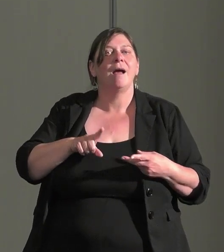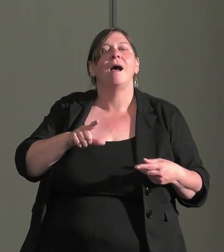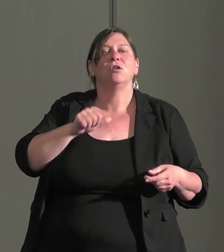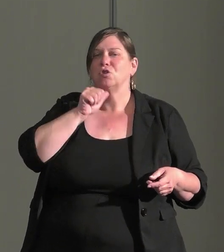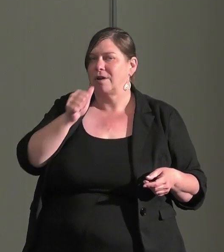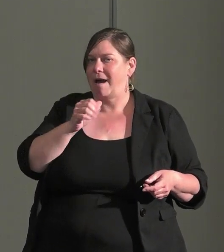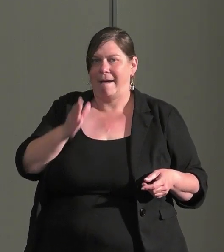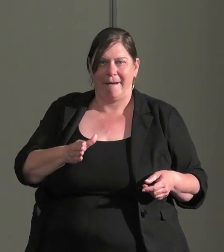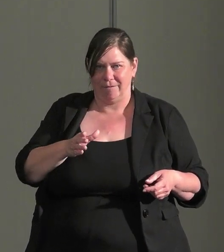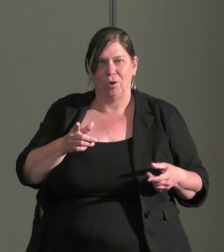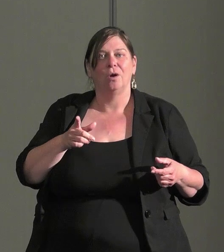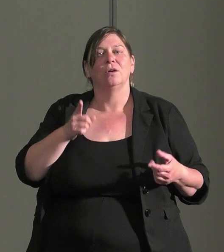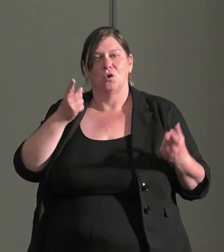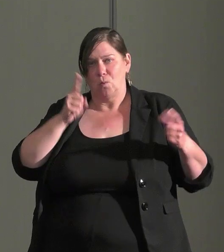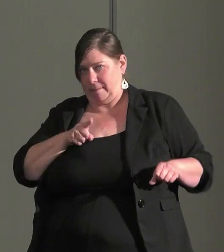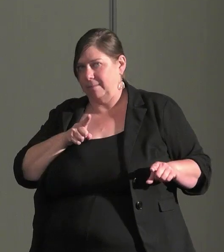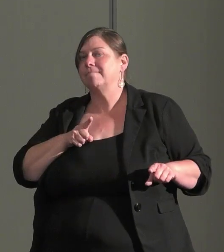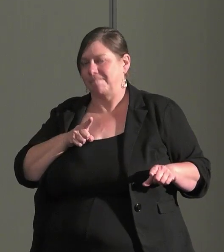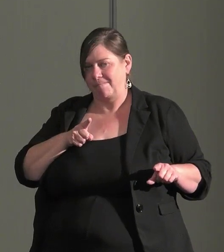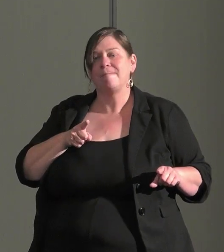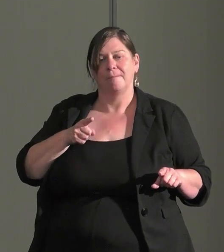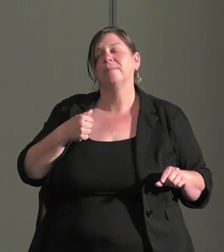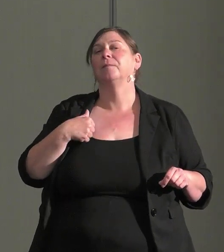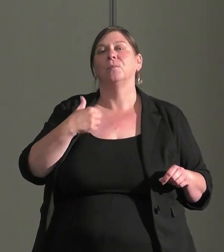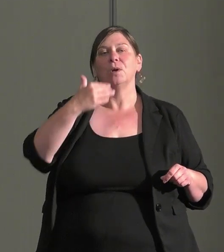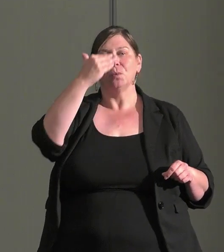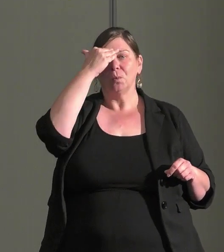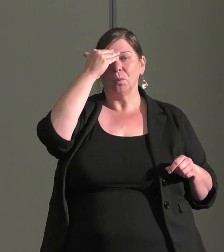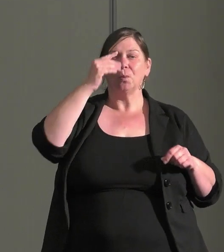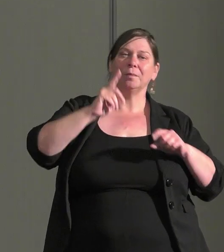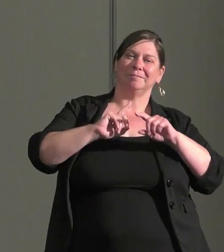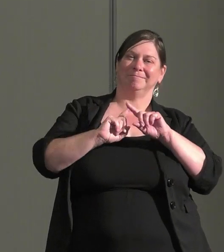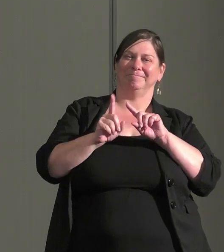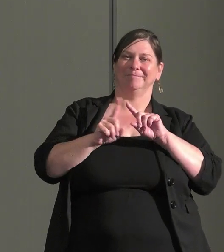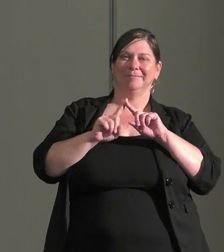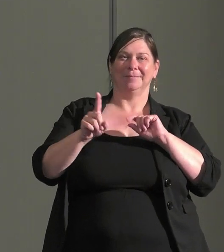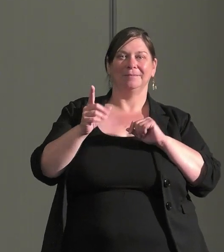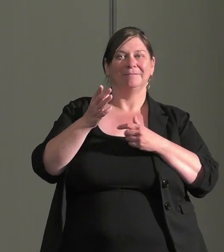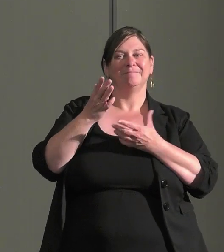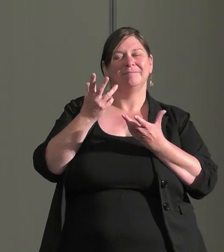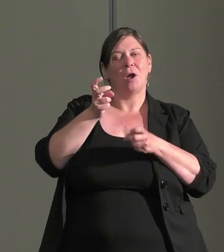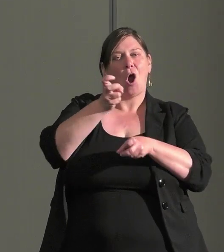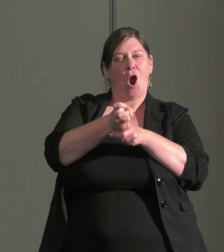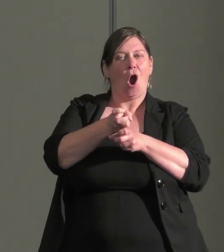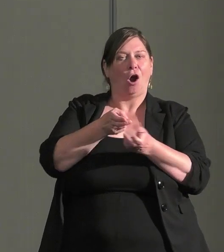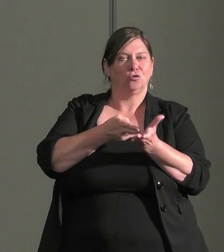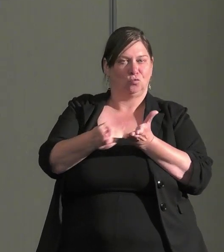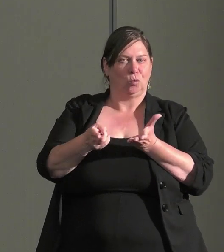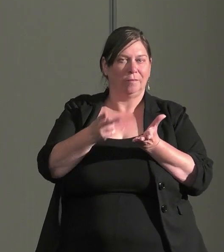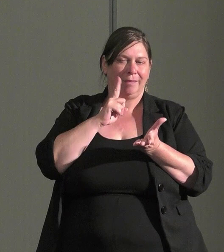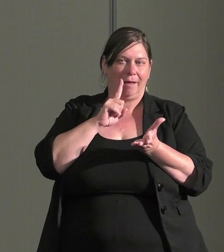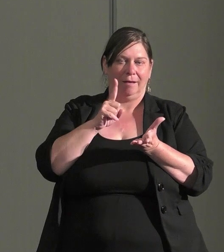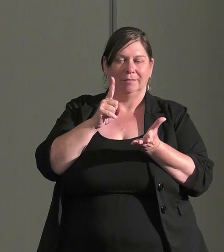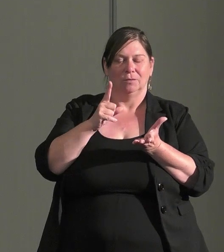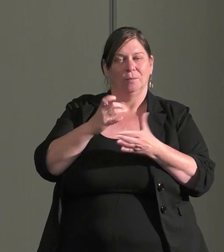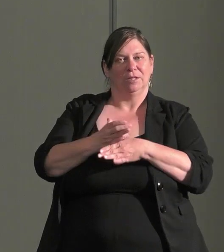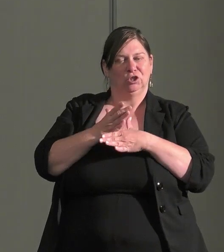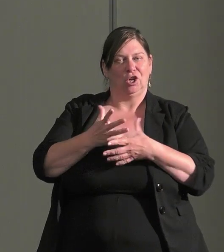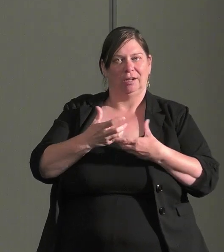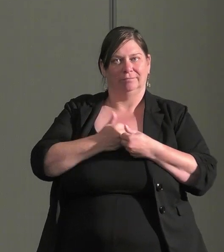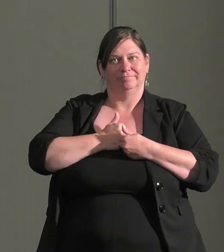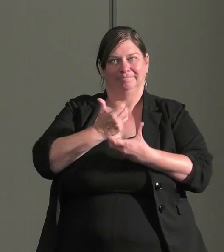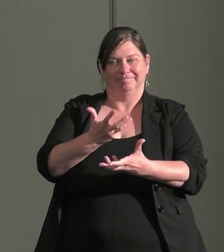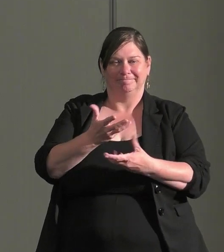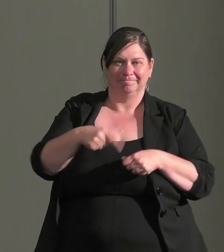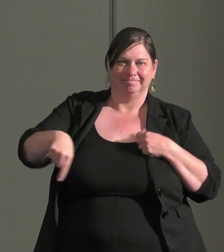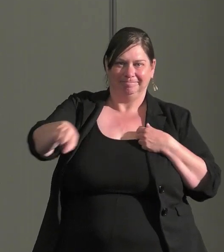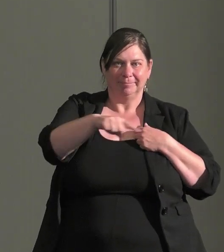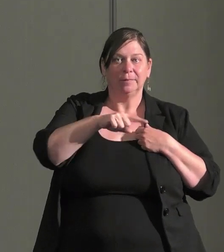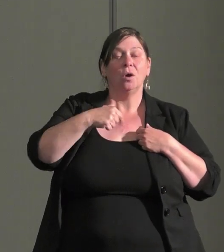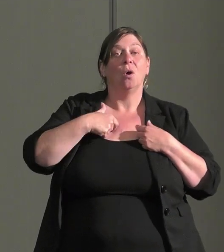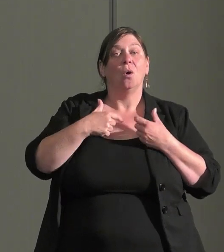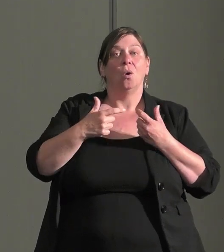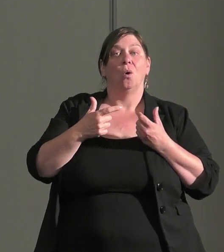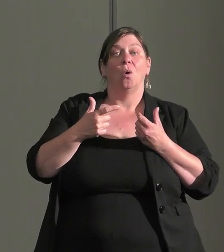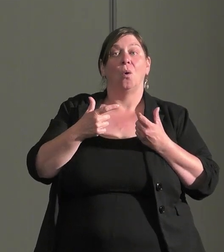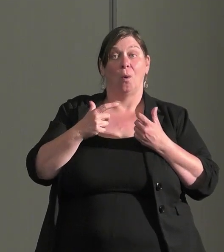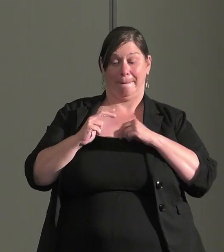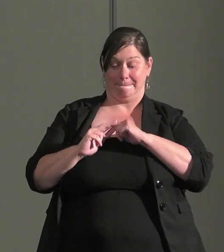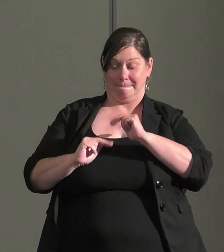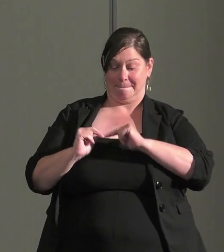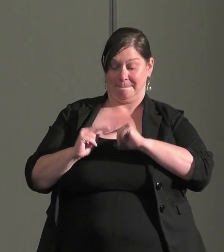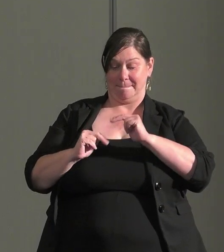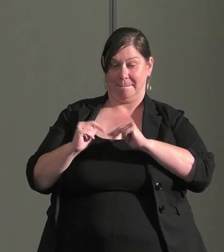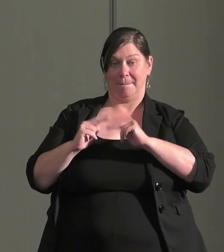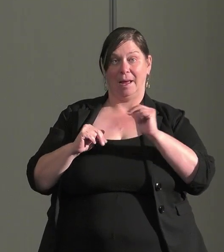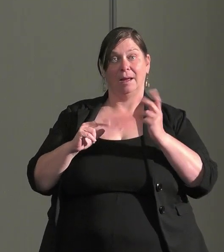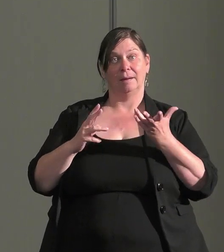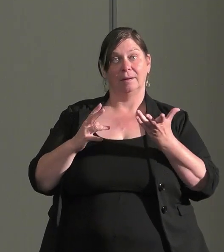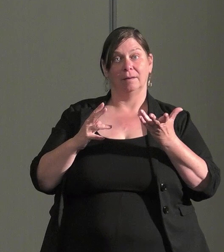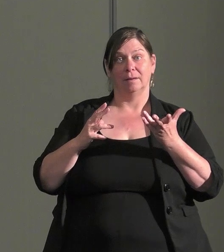style. We knew there is going to be hard truths that will be shared. We built a non-hierarchical